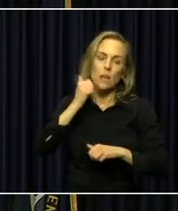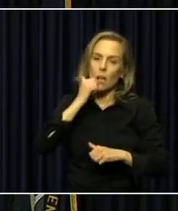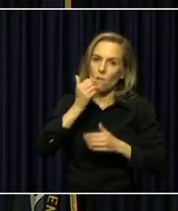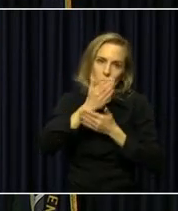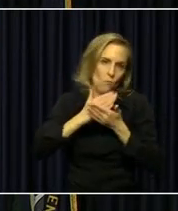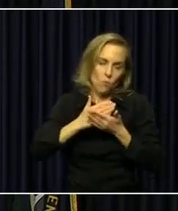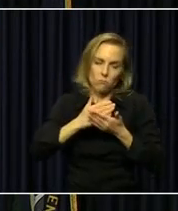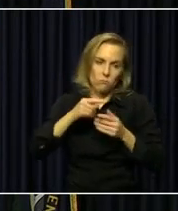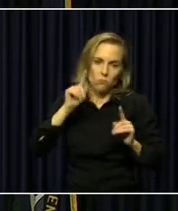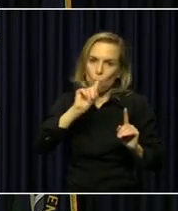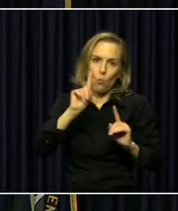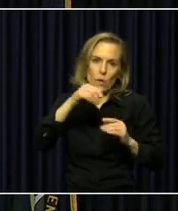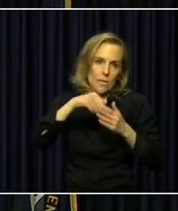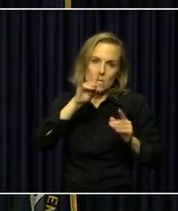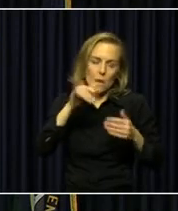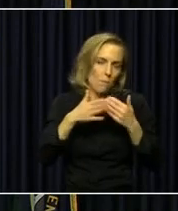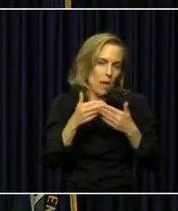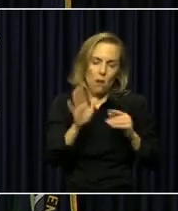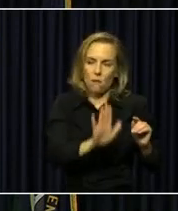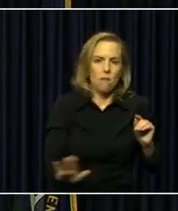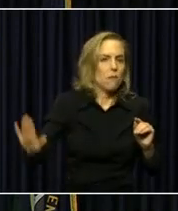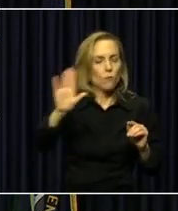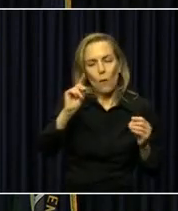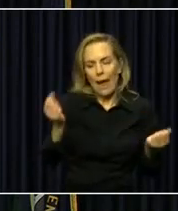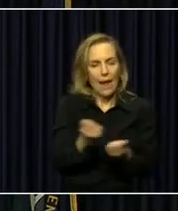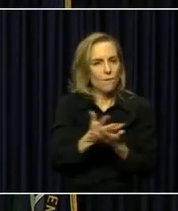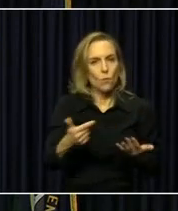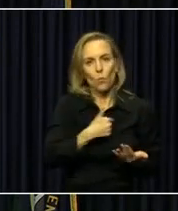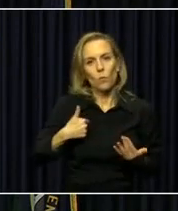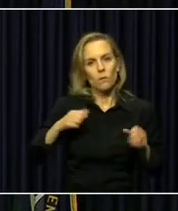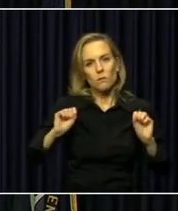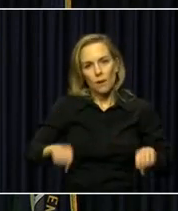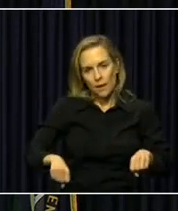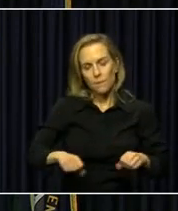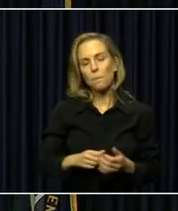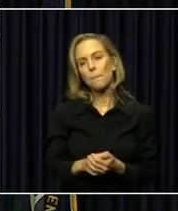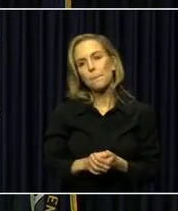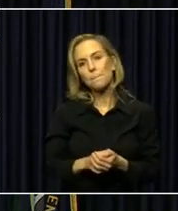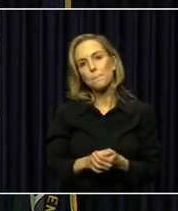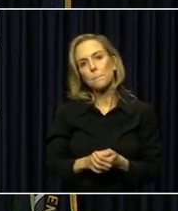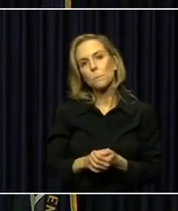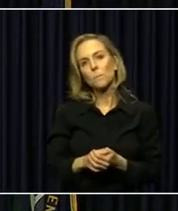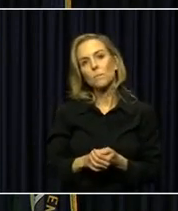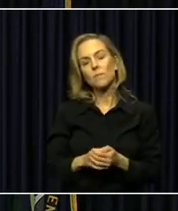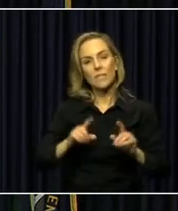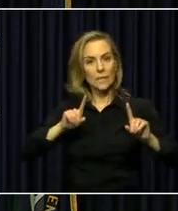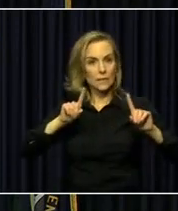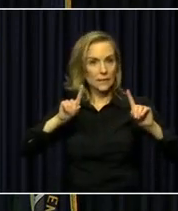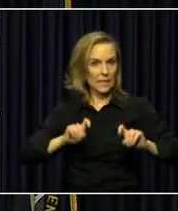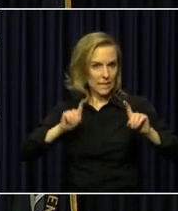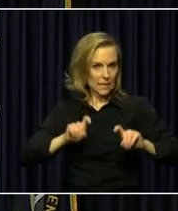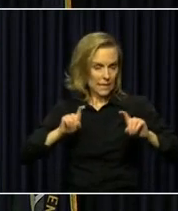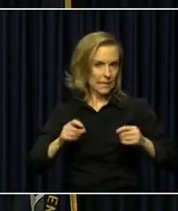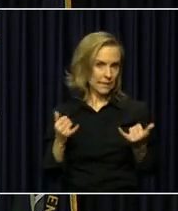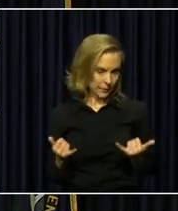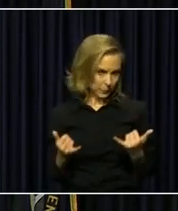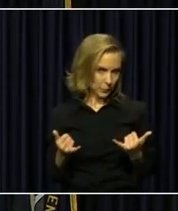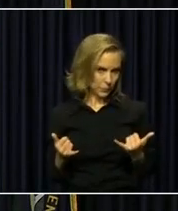PUTTING ON. WE NEED YOU TO SIGN UP. AGAIN HERE IS HOW YOU SIGN UP. YOU'VE GOT TO GO THROUGH THE